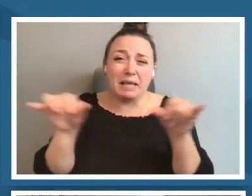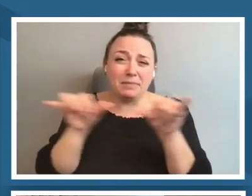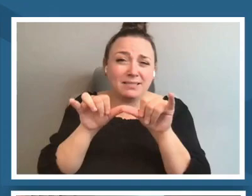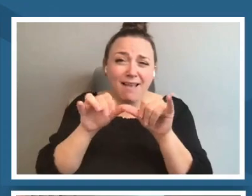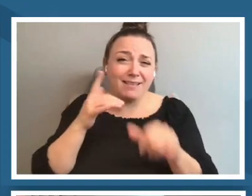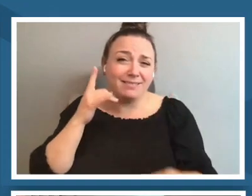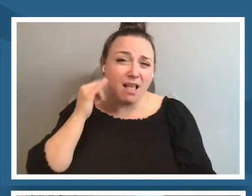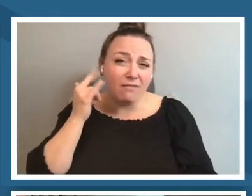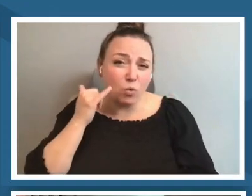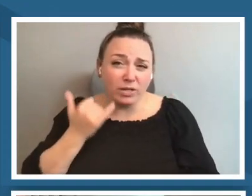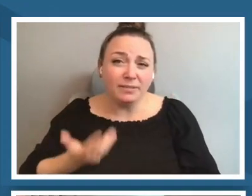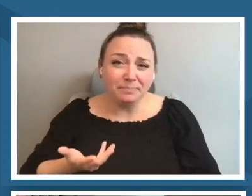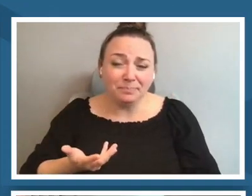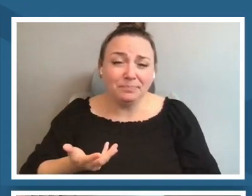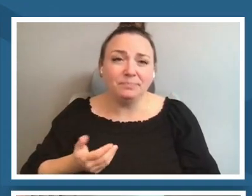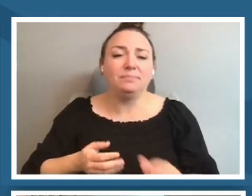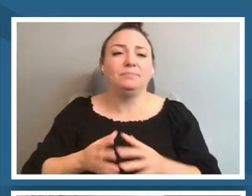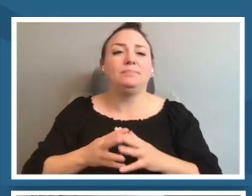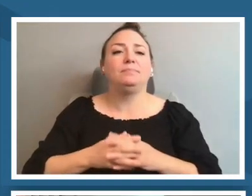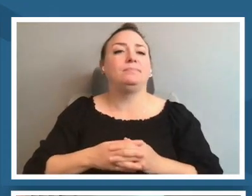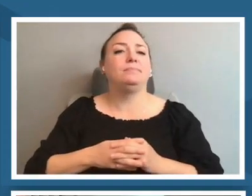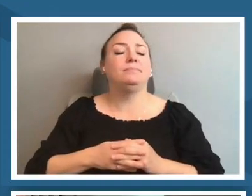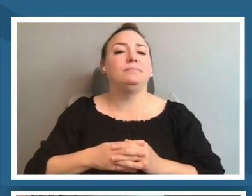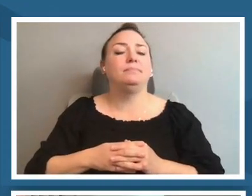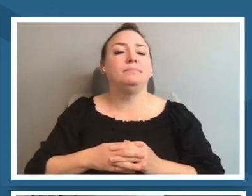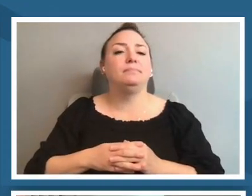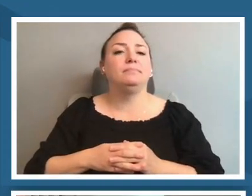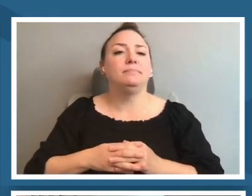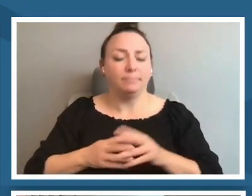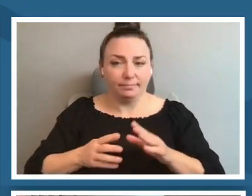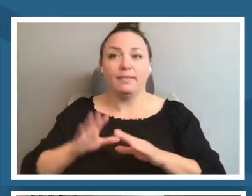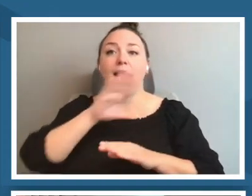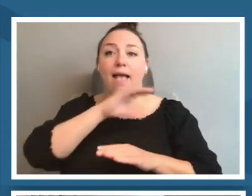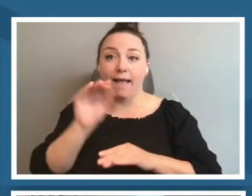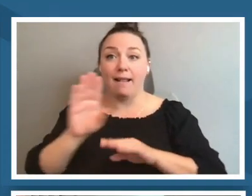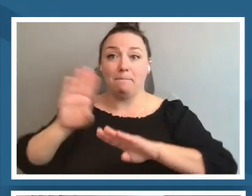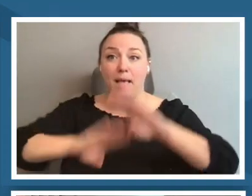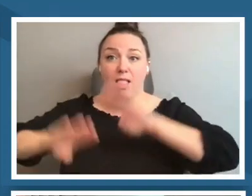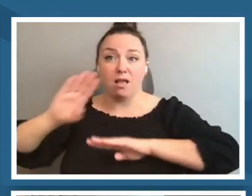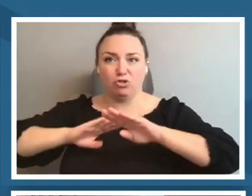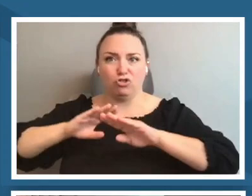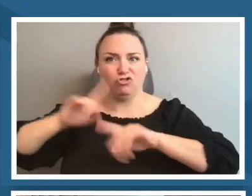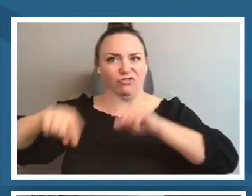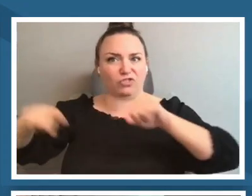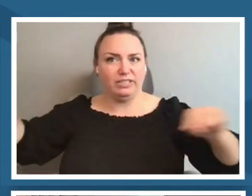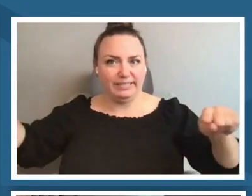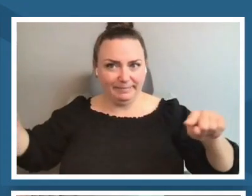alongside that parallel biological diversity